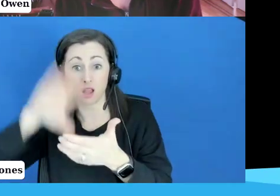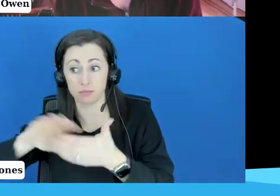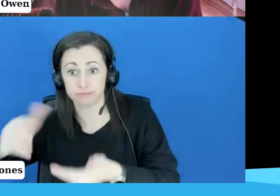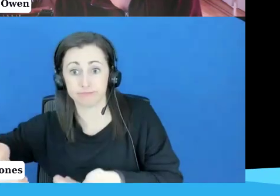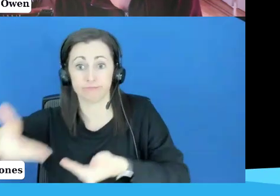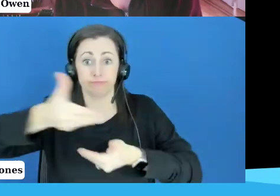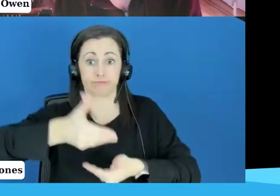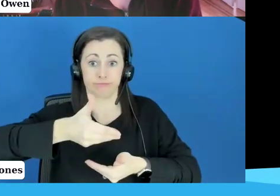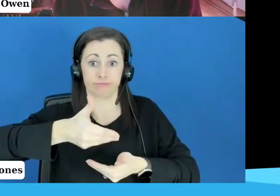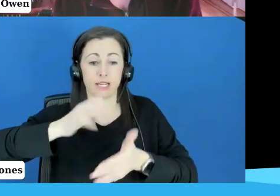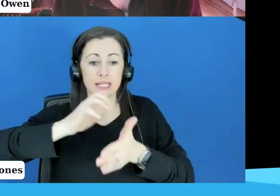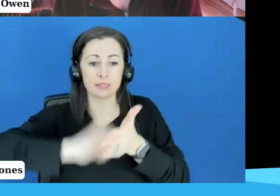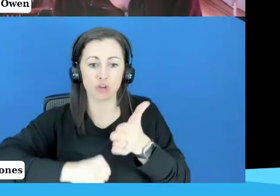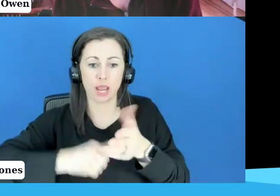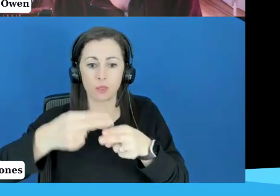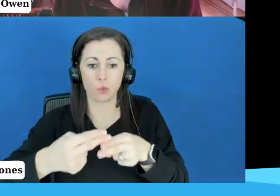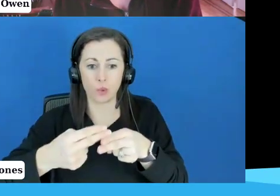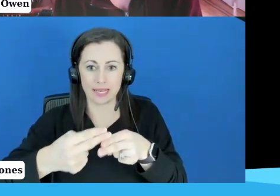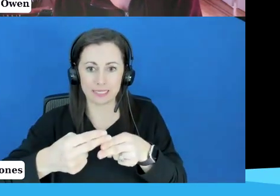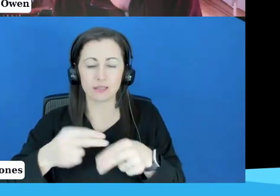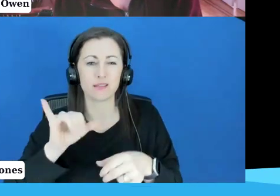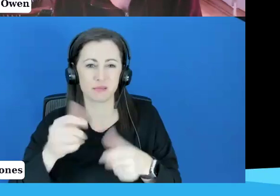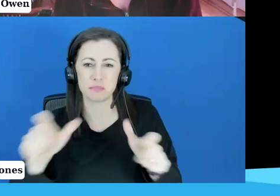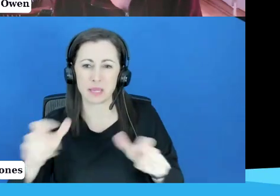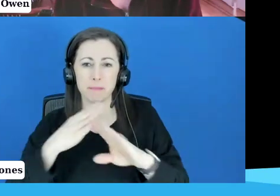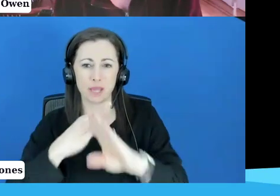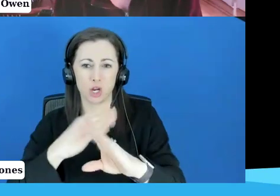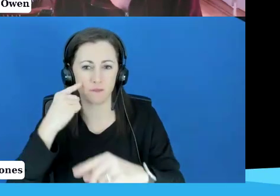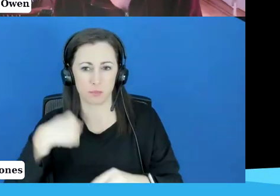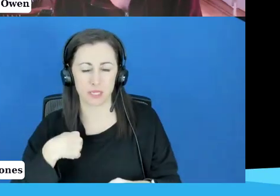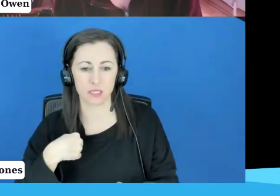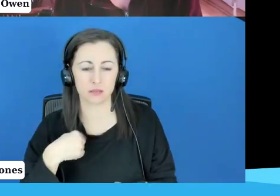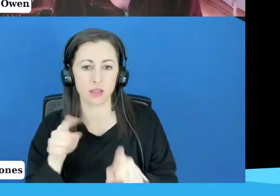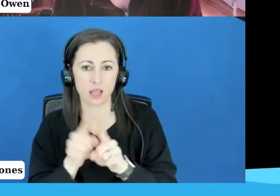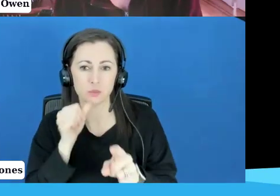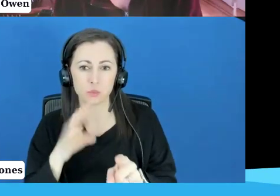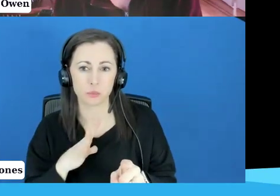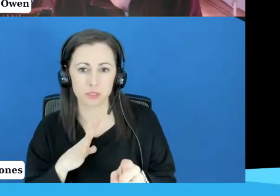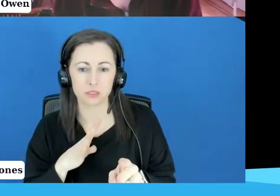That was like a big barrier for me being a woman that was carrying a baby.